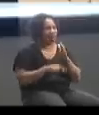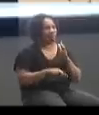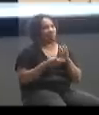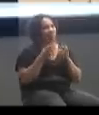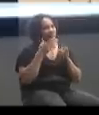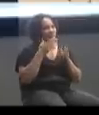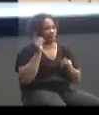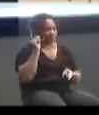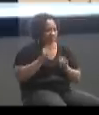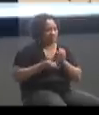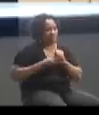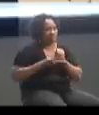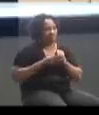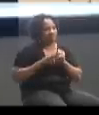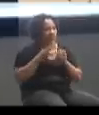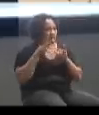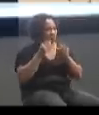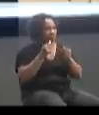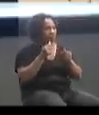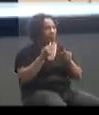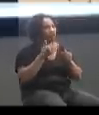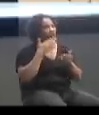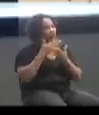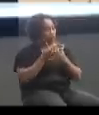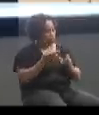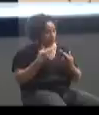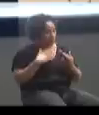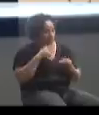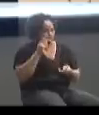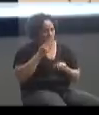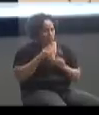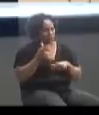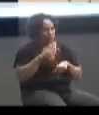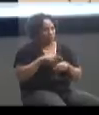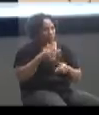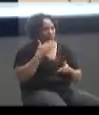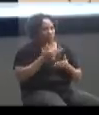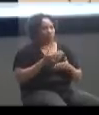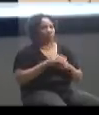IT'S A HIGHLY COST EFFECTIVE SOLUTION WITH A HIGH RATE OF RETURN IN A SHORT PERIOD OF TIME.